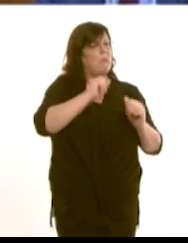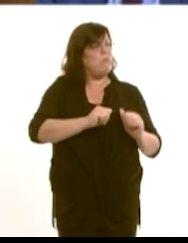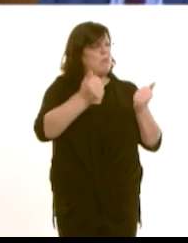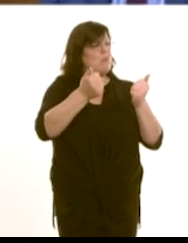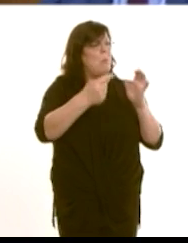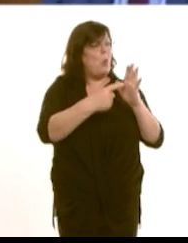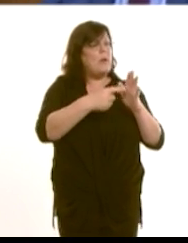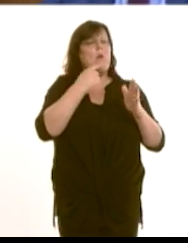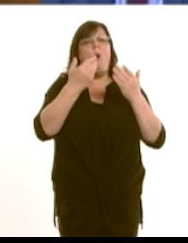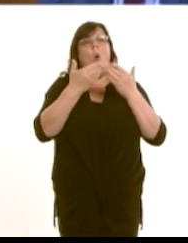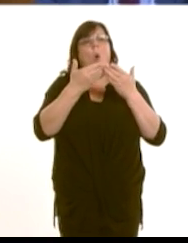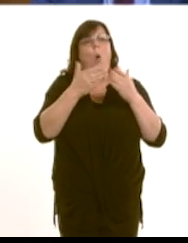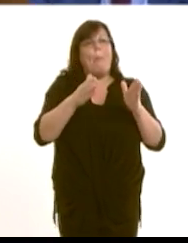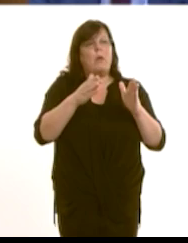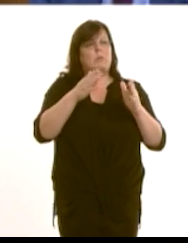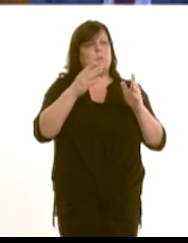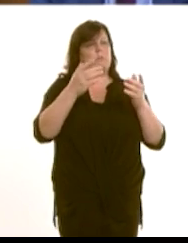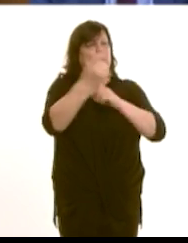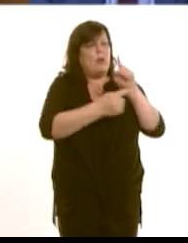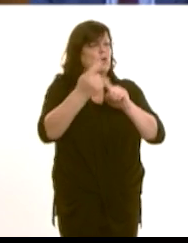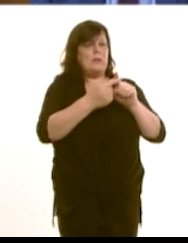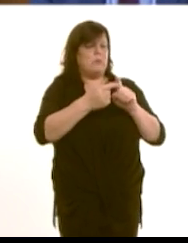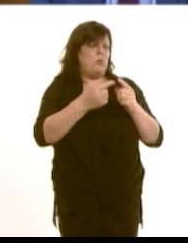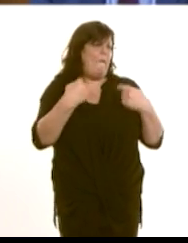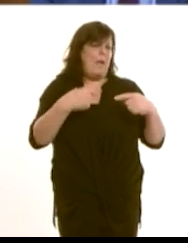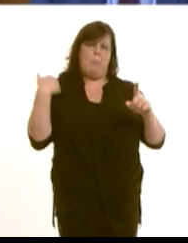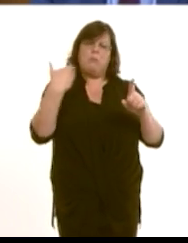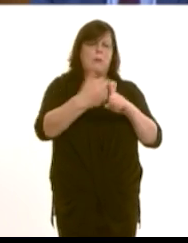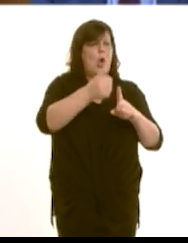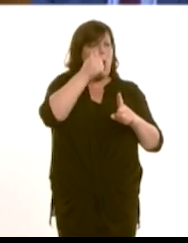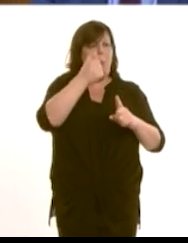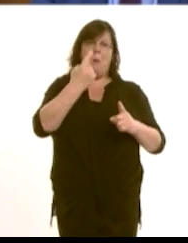However, I did travel around Wales offering myself up as part of a masochism strategy,